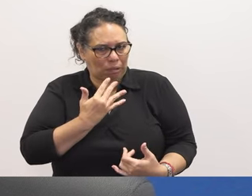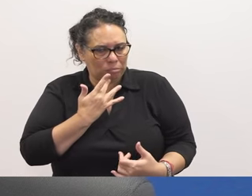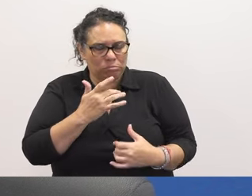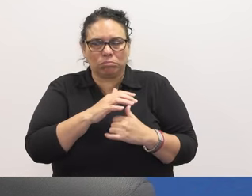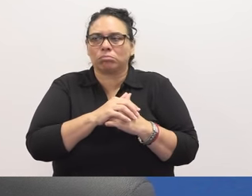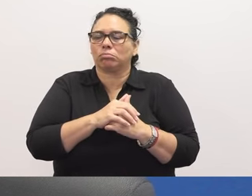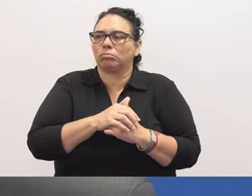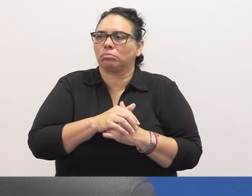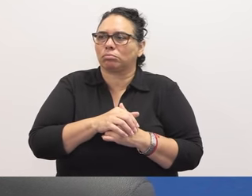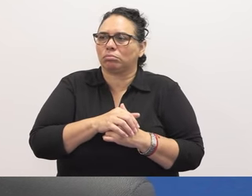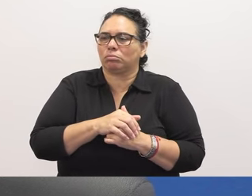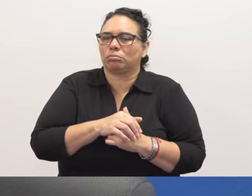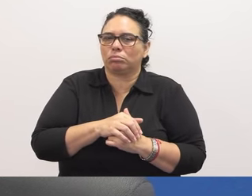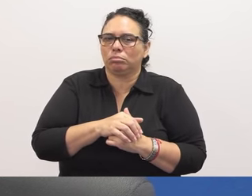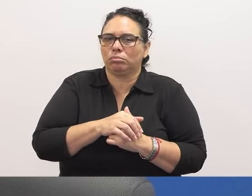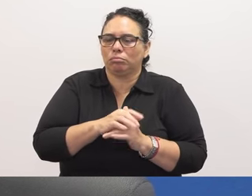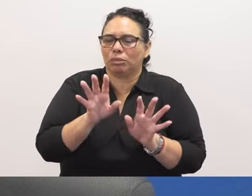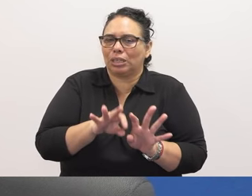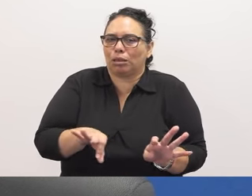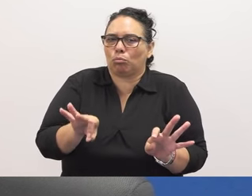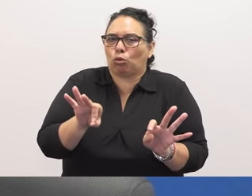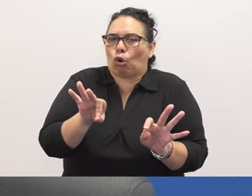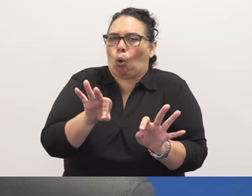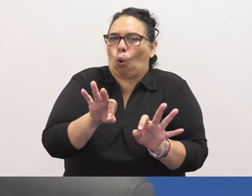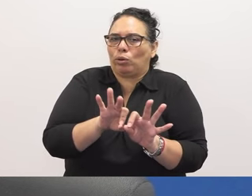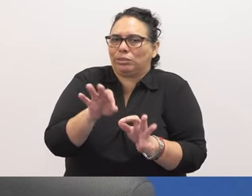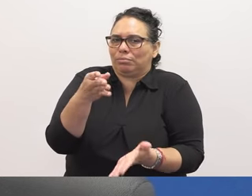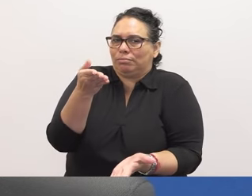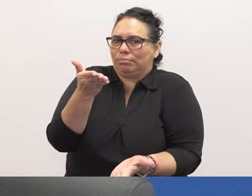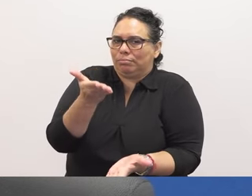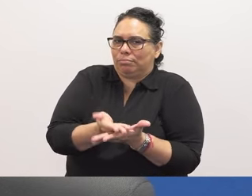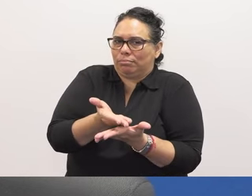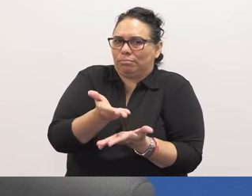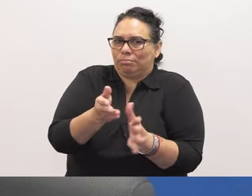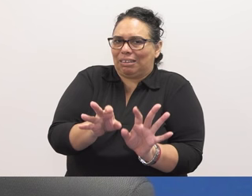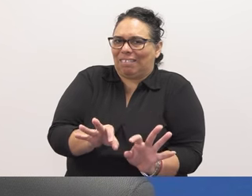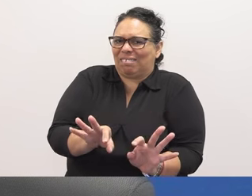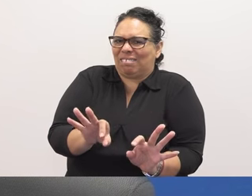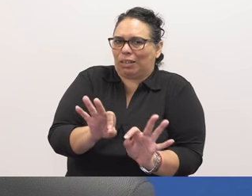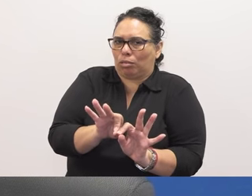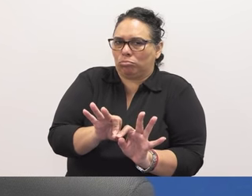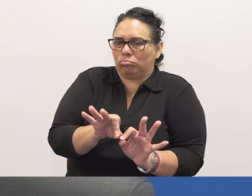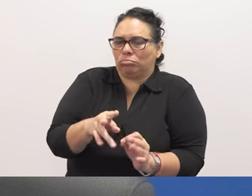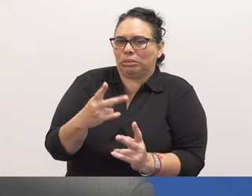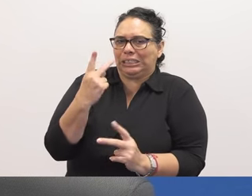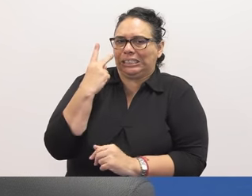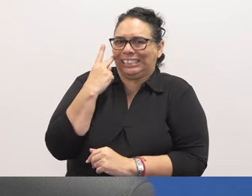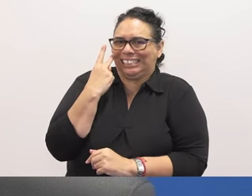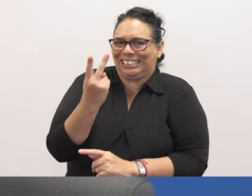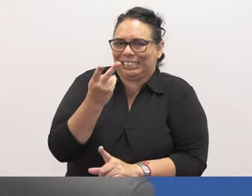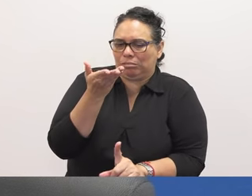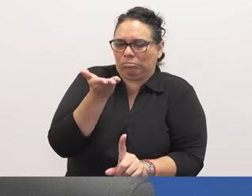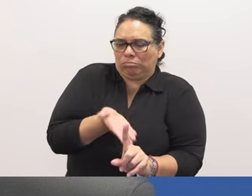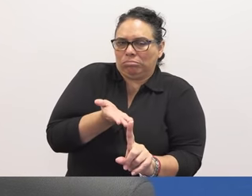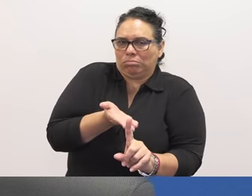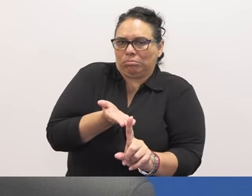is the importance of being valued, of being seen, of being heard, of being acknowledged,